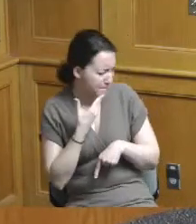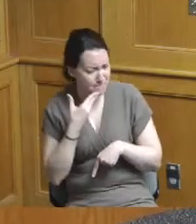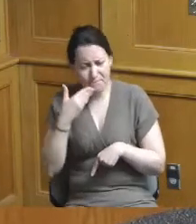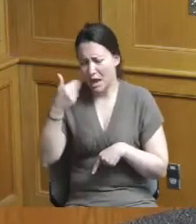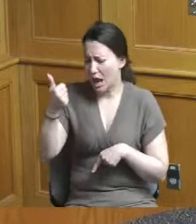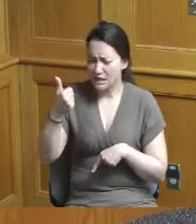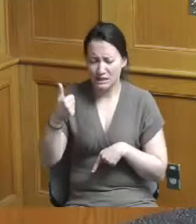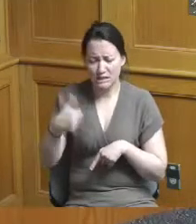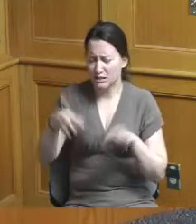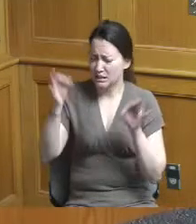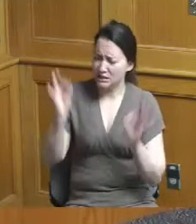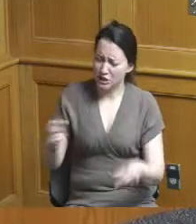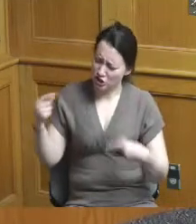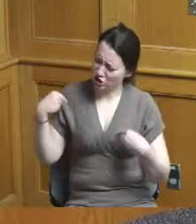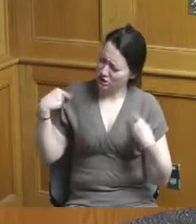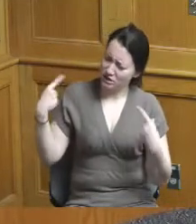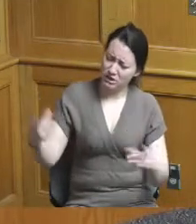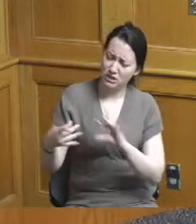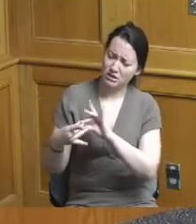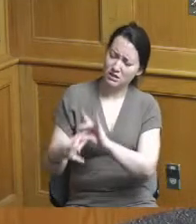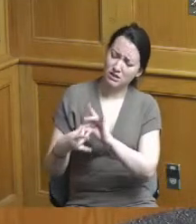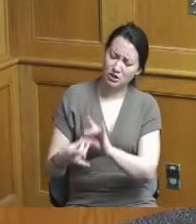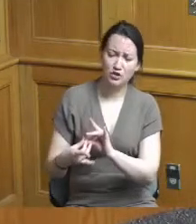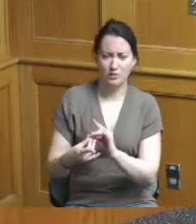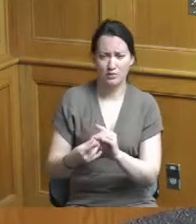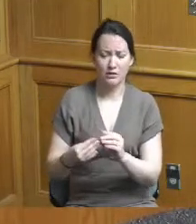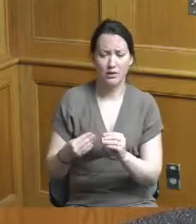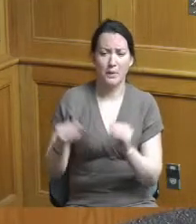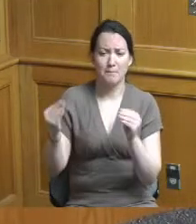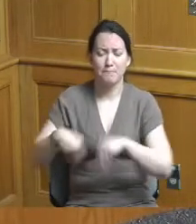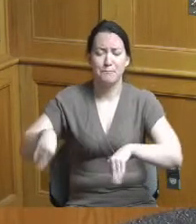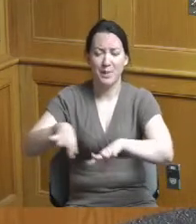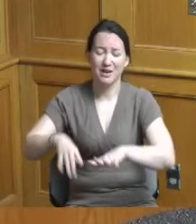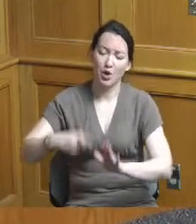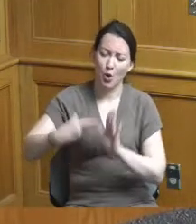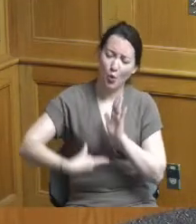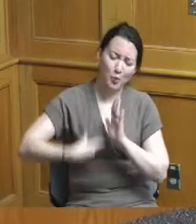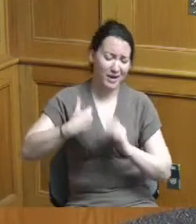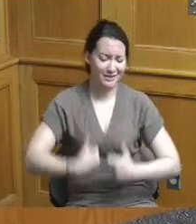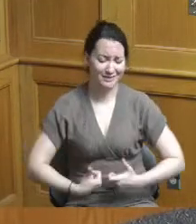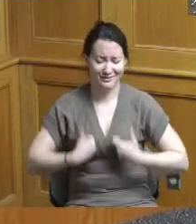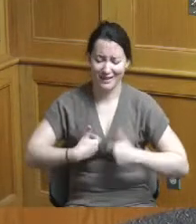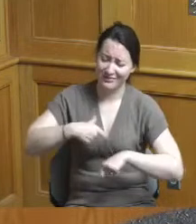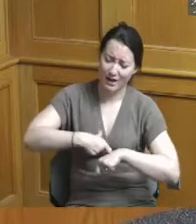decision we can make as it relates to real estate this is a once in a lifetime opportunity with the